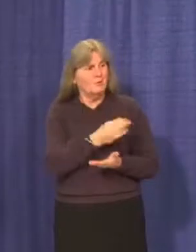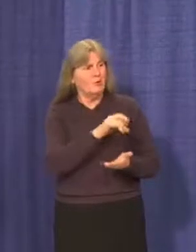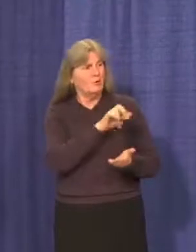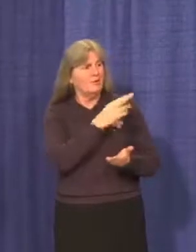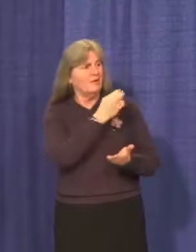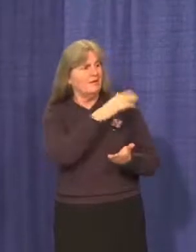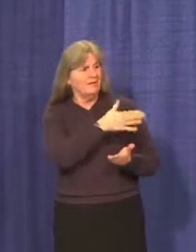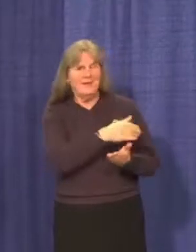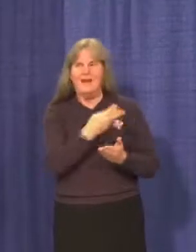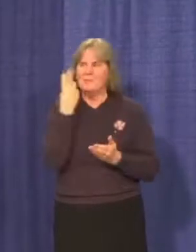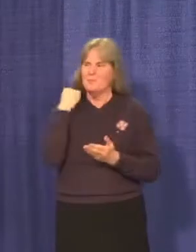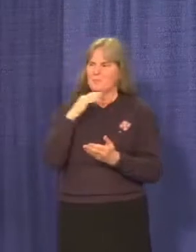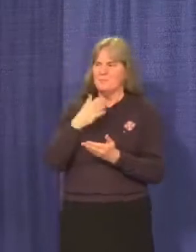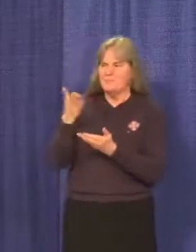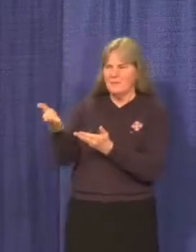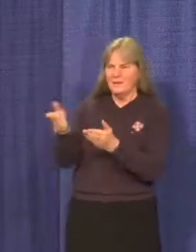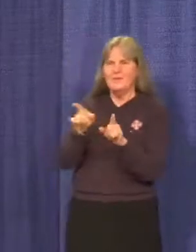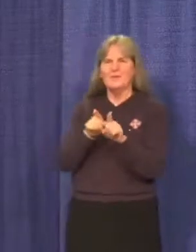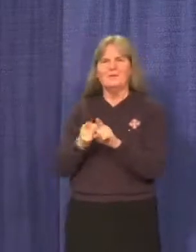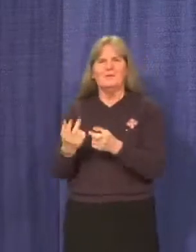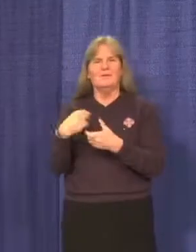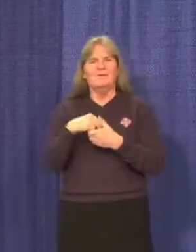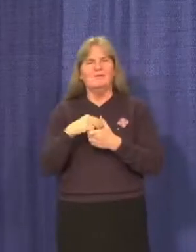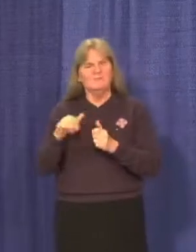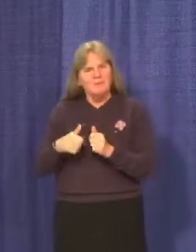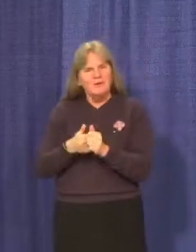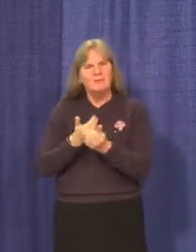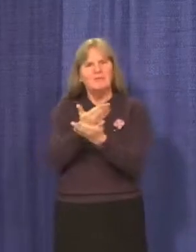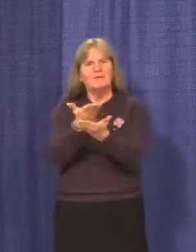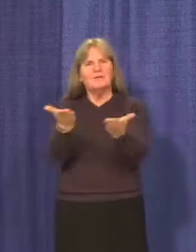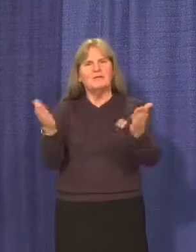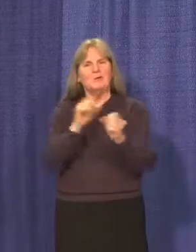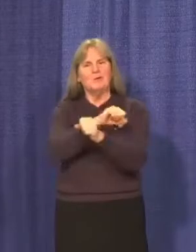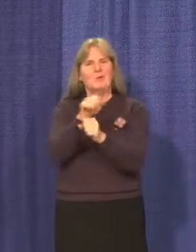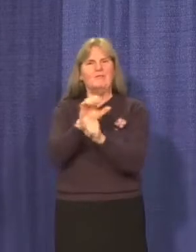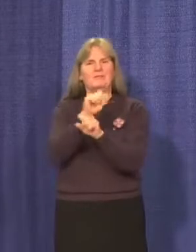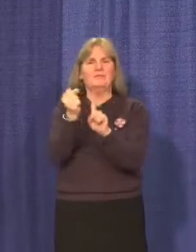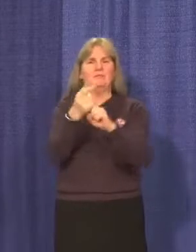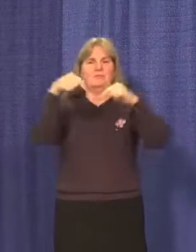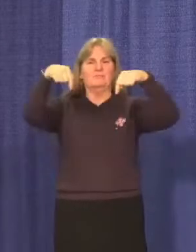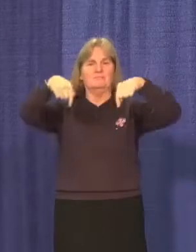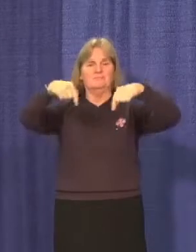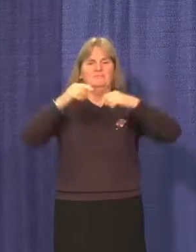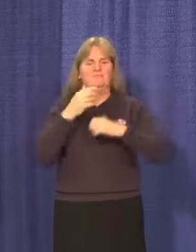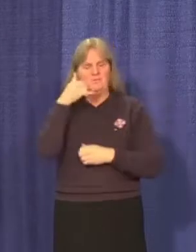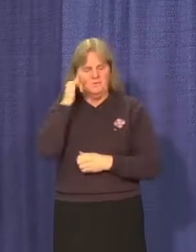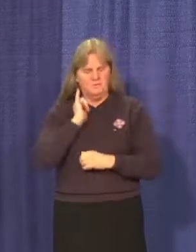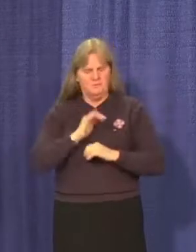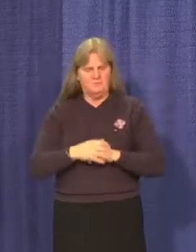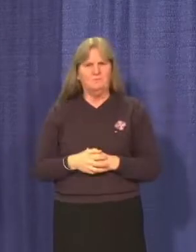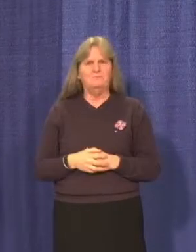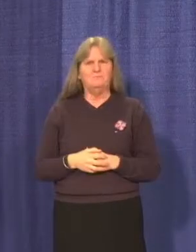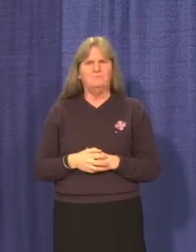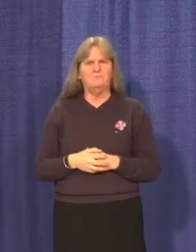with Dr Hanley and Mary to update Yukoners on our current COVID situation in Uganda.